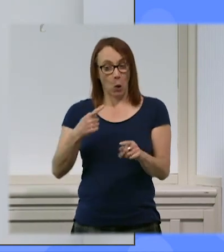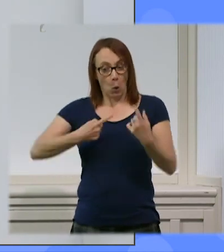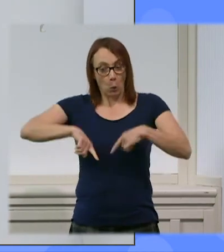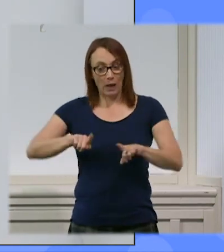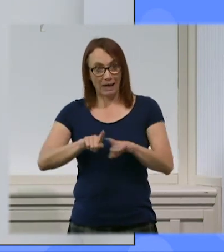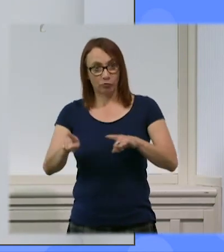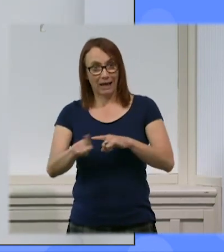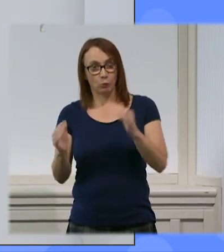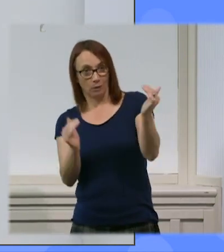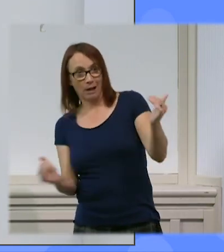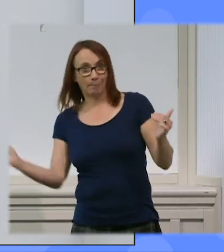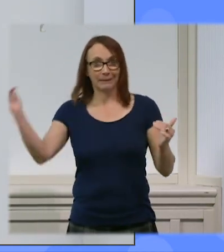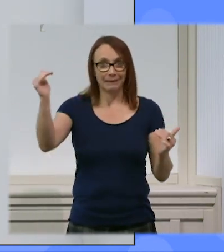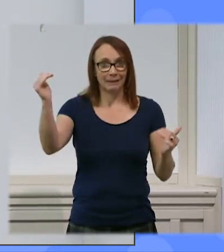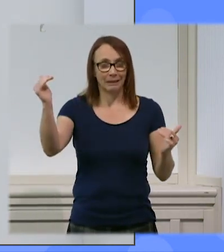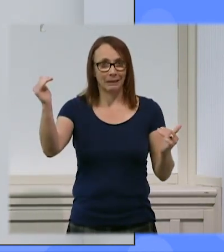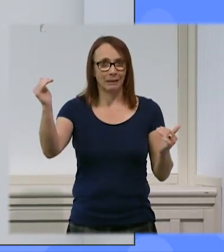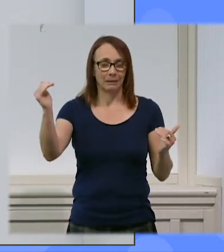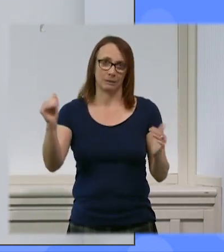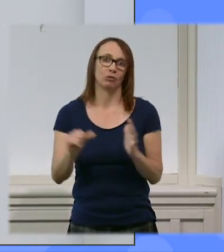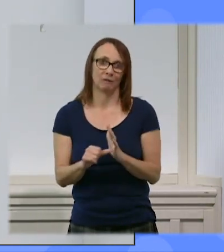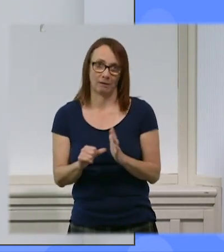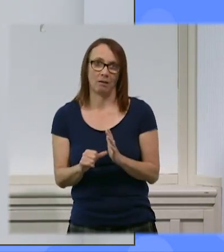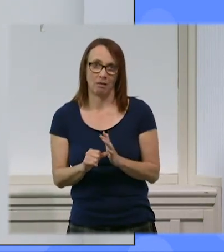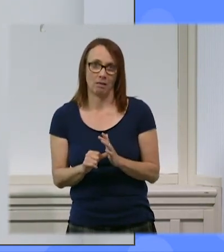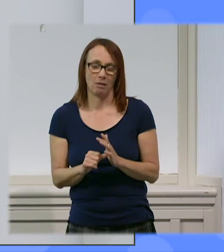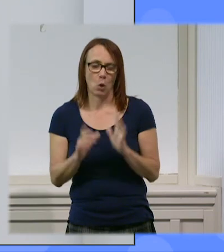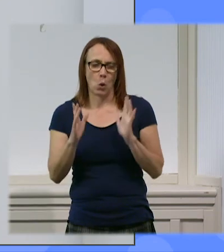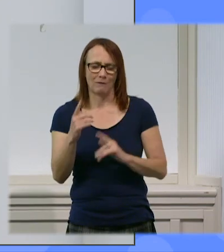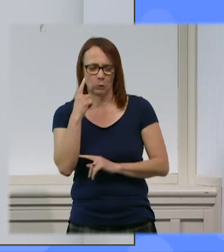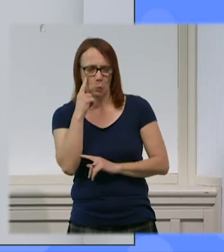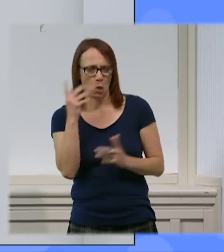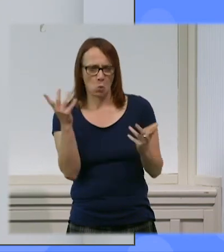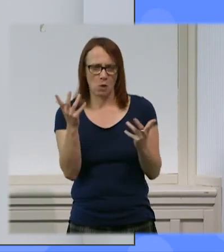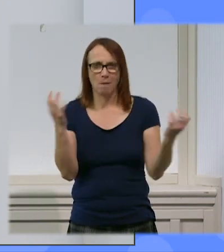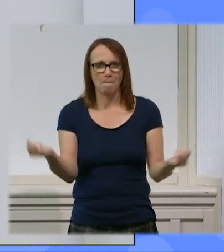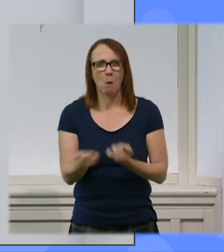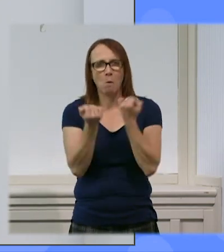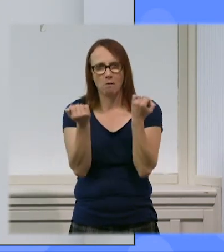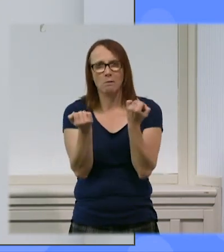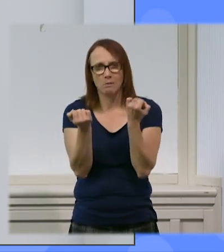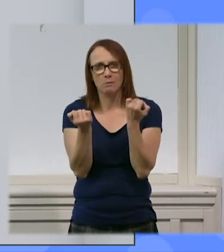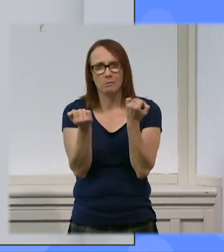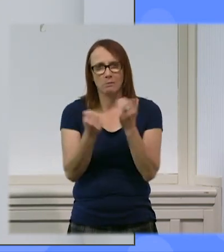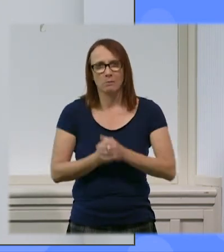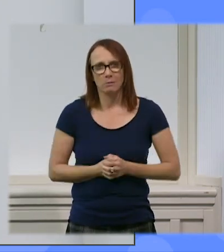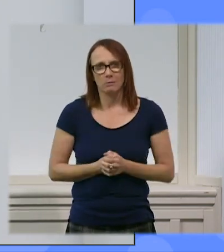challenge so we need to think about again where do the powers where the levers of power line and the other thing is that if we're going to deliver this